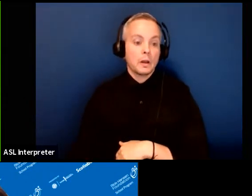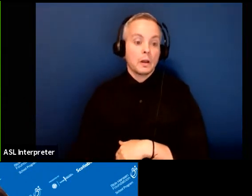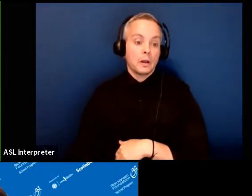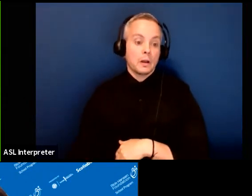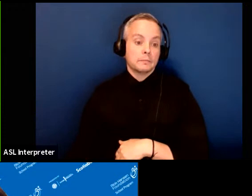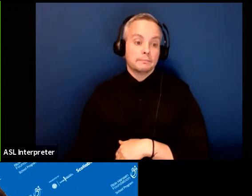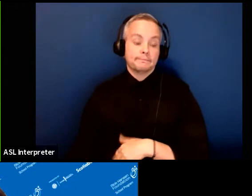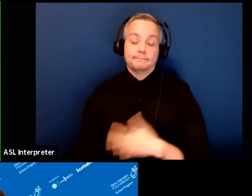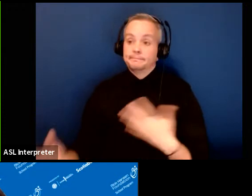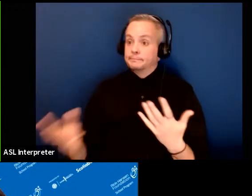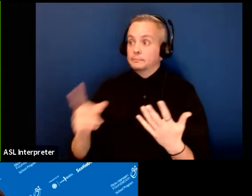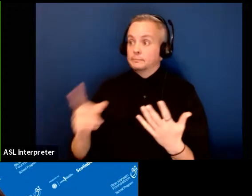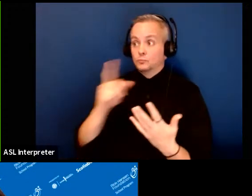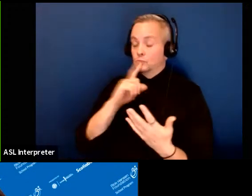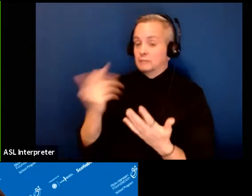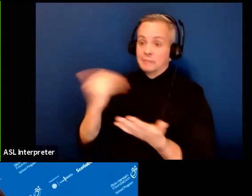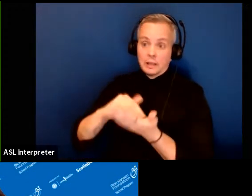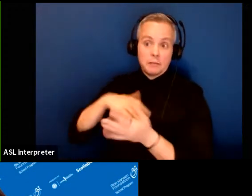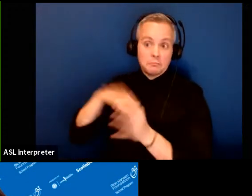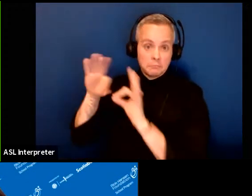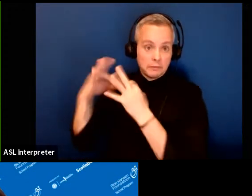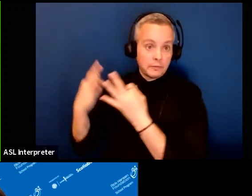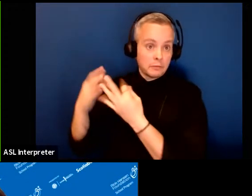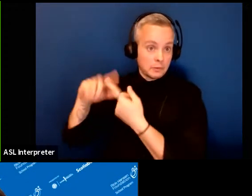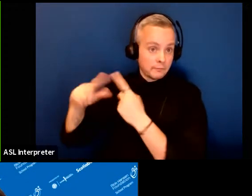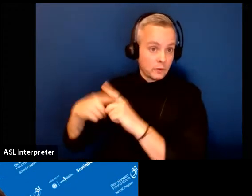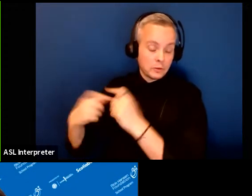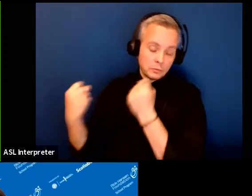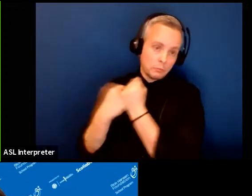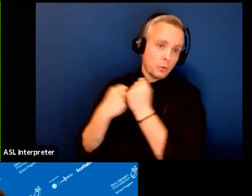SUPPORT OF MY FAMILY AND FRIENDS WAS REALLY THE KEY.